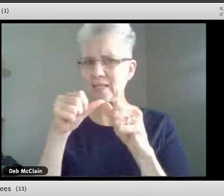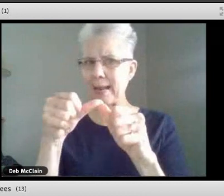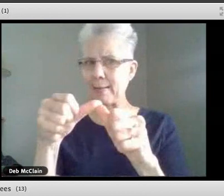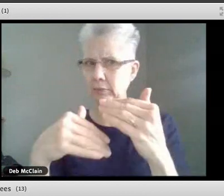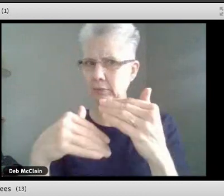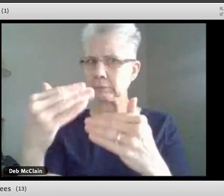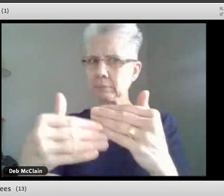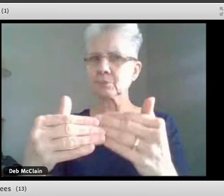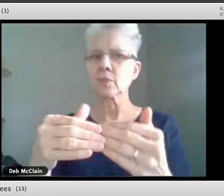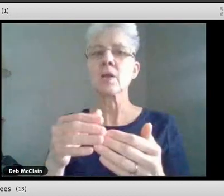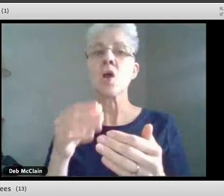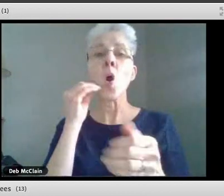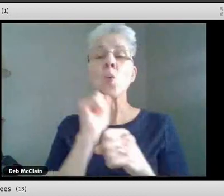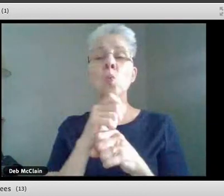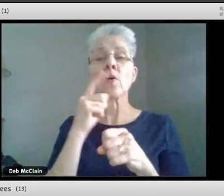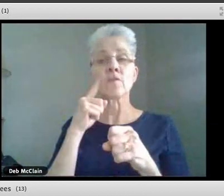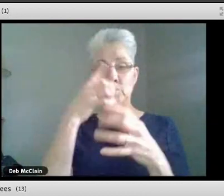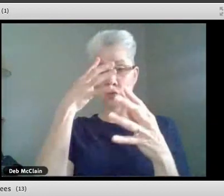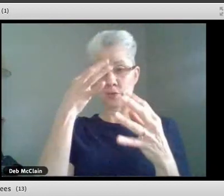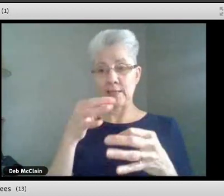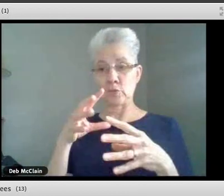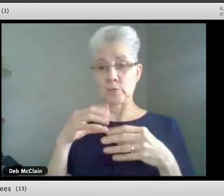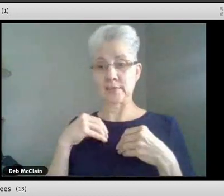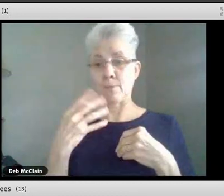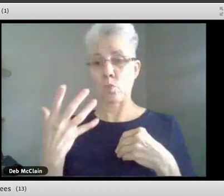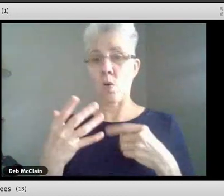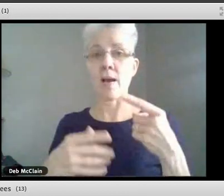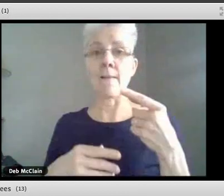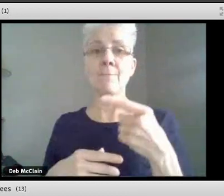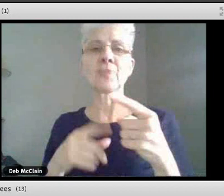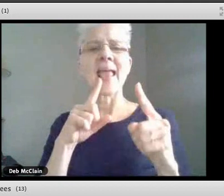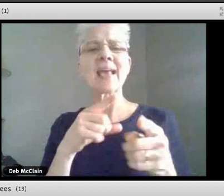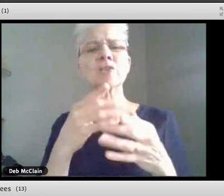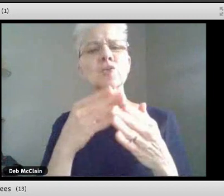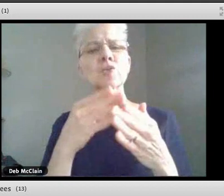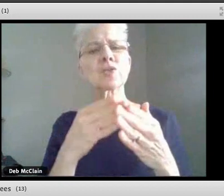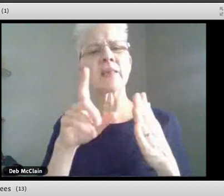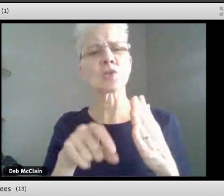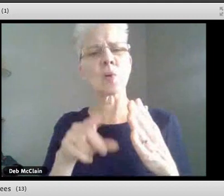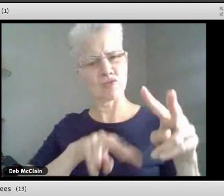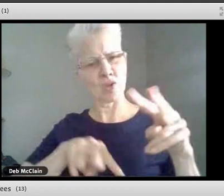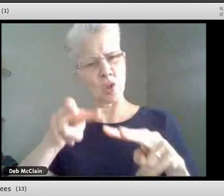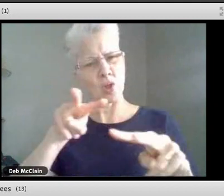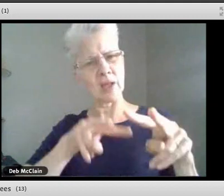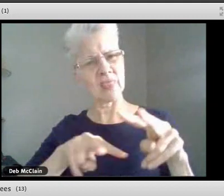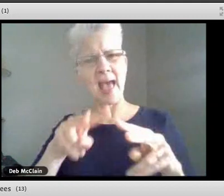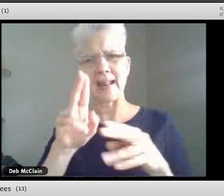is to answer some of these questions and look at that implementation plan, and then ask yourself, you know,